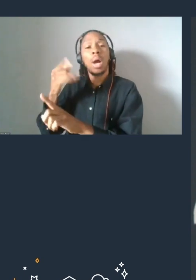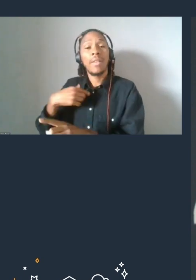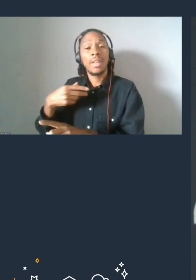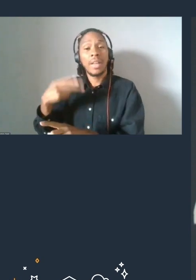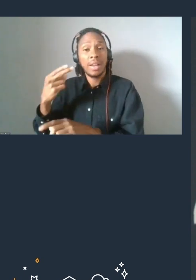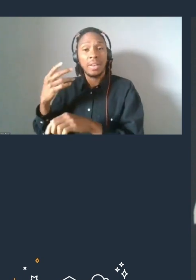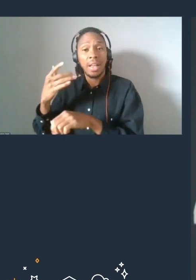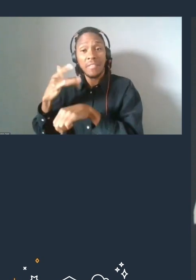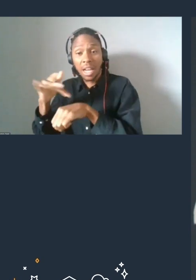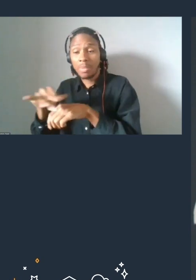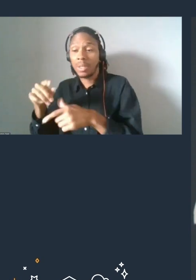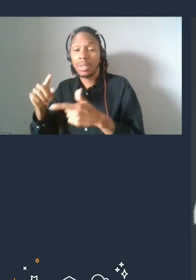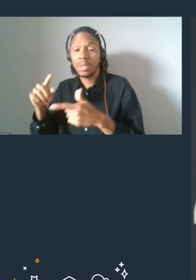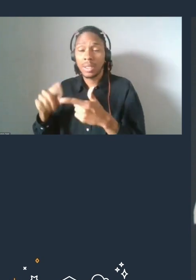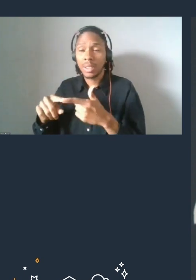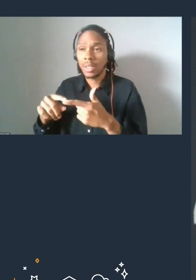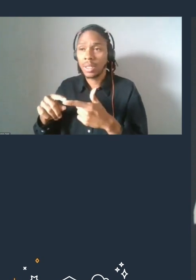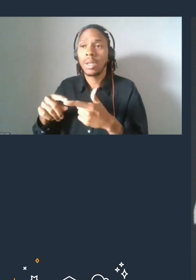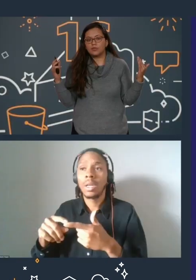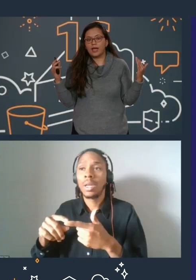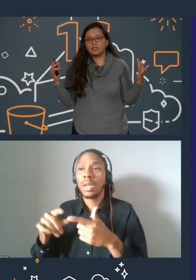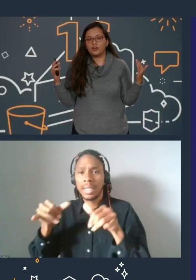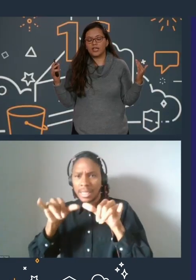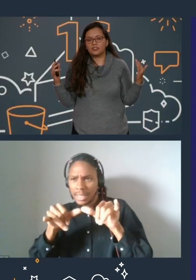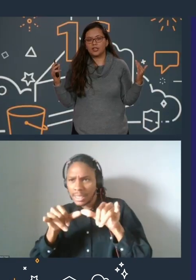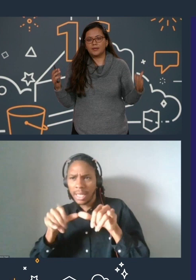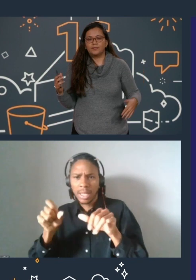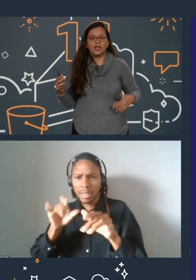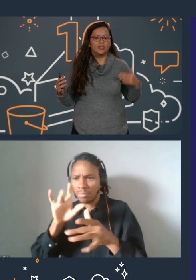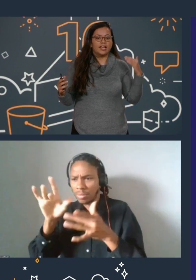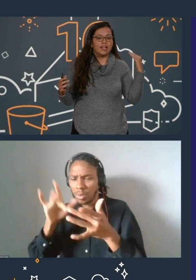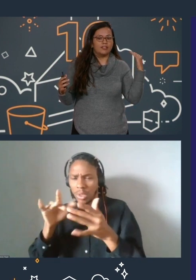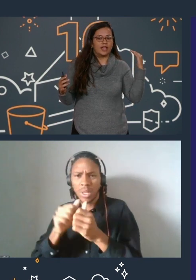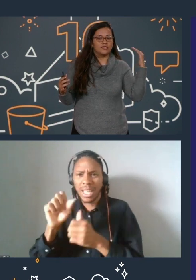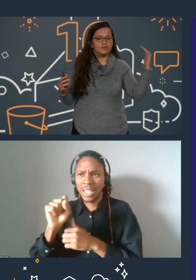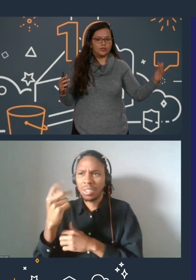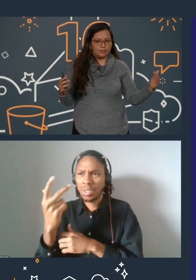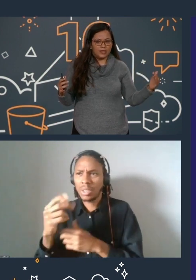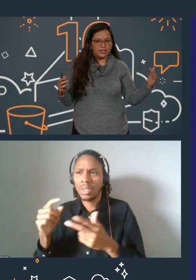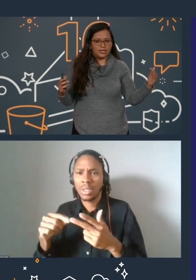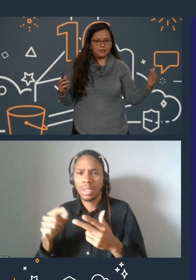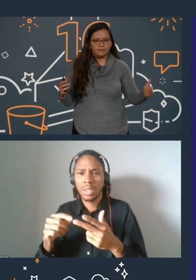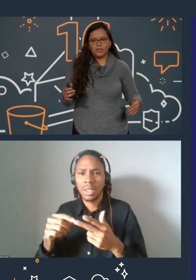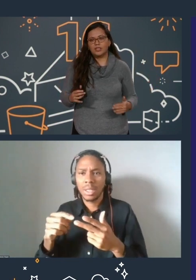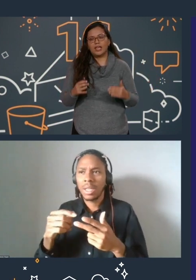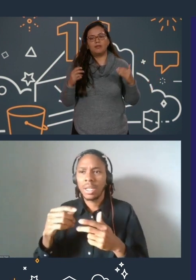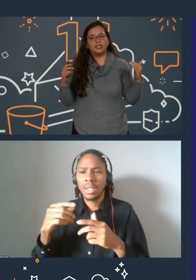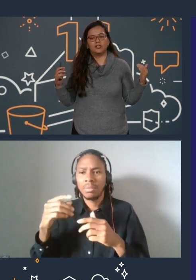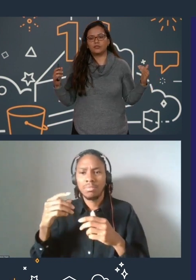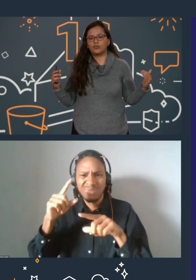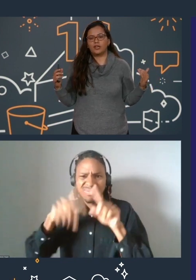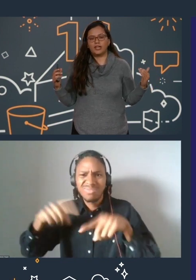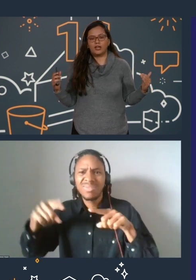high throughput, the scale they can reach with Amazon S3, the 11 nines of durability, the ability to store data